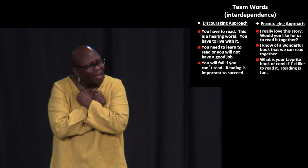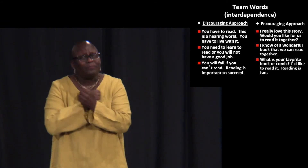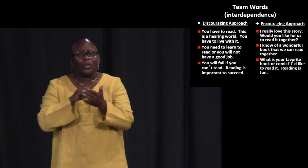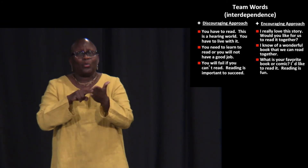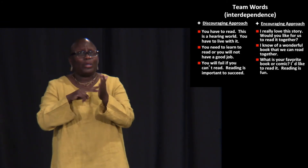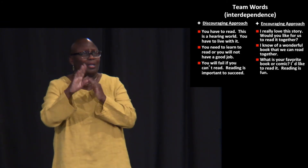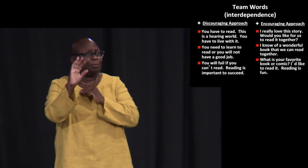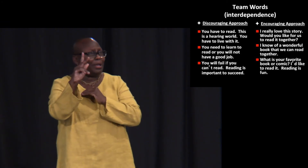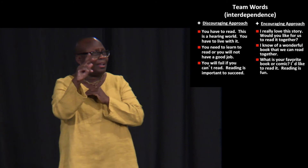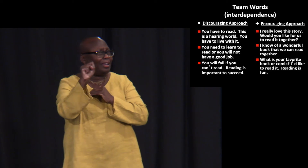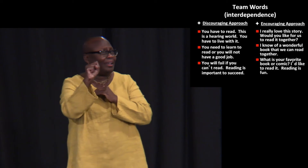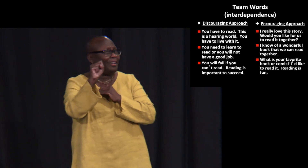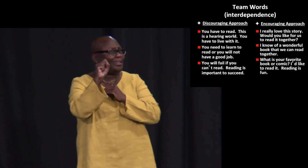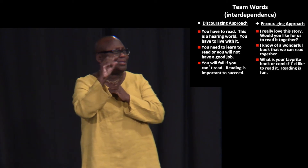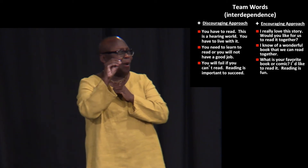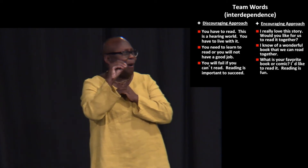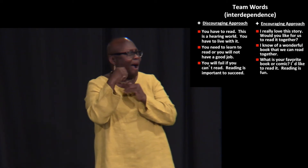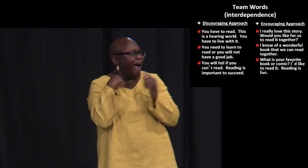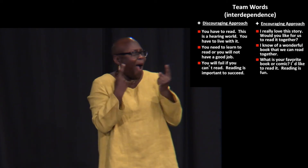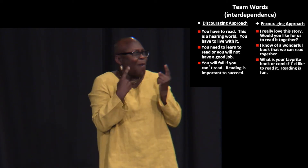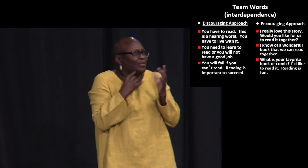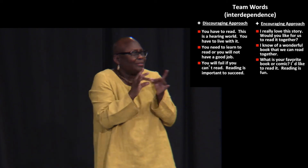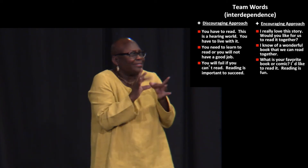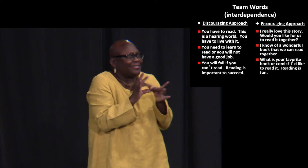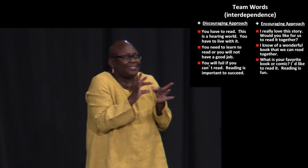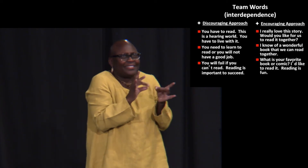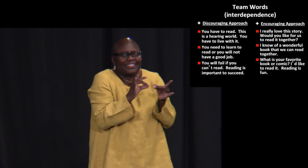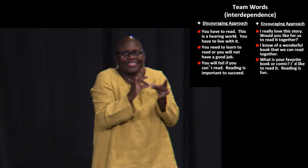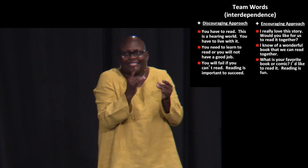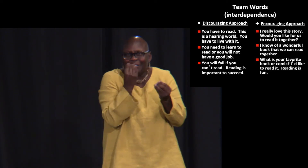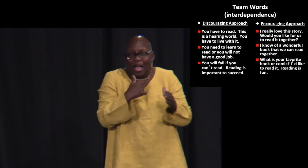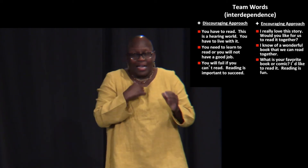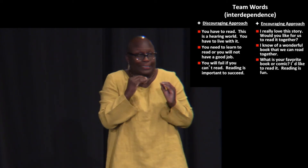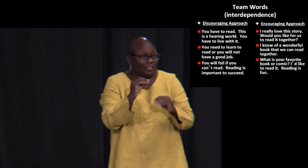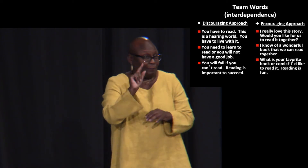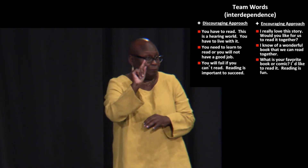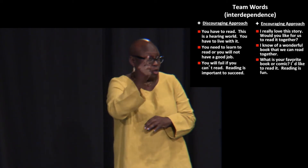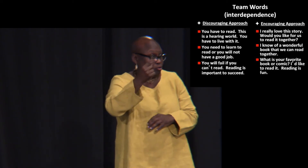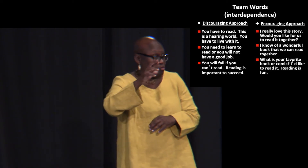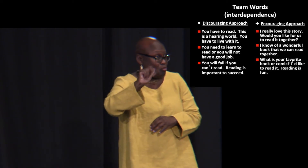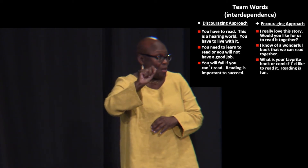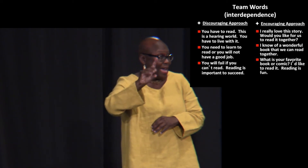I'm grateful to my father and I "one hundred and fifty percent" endorse